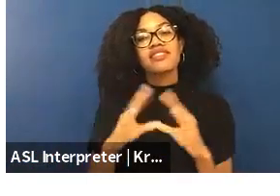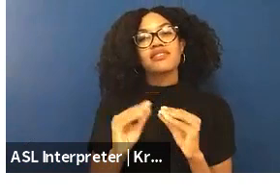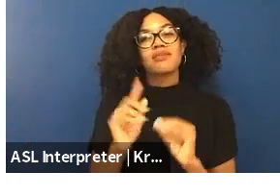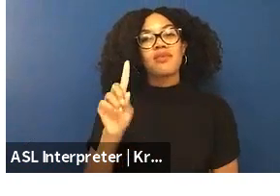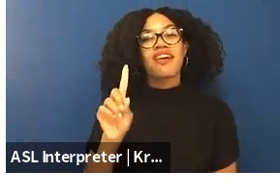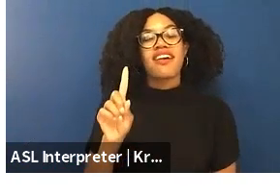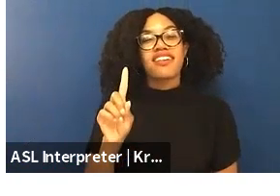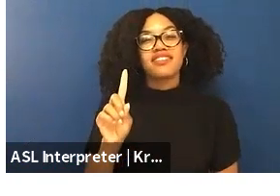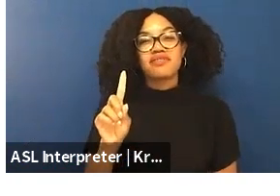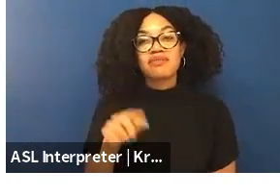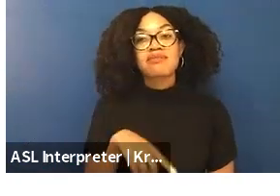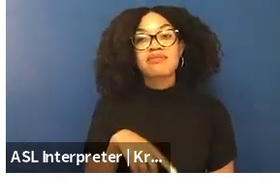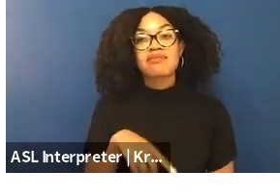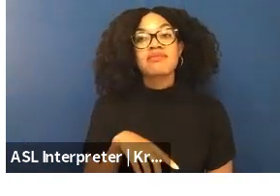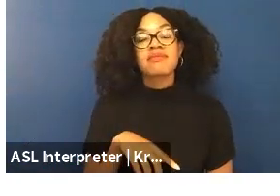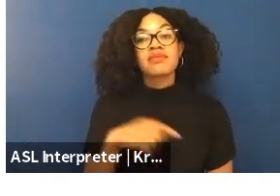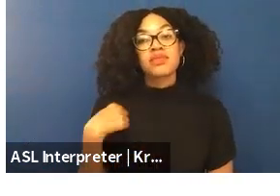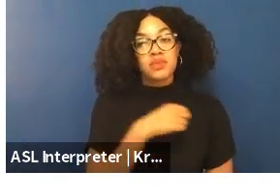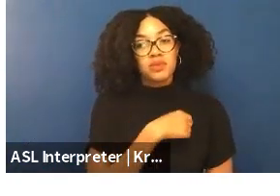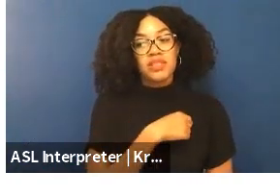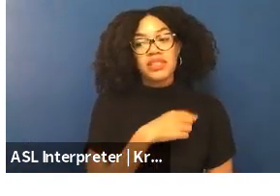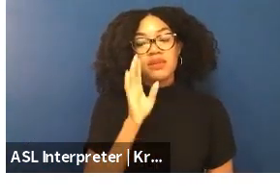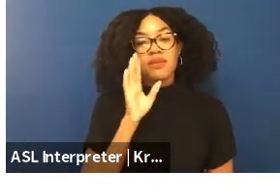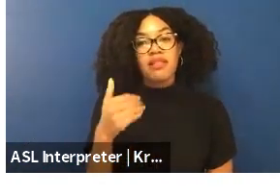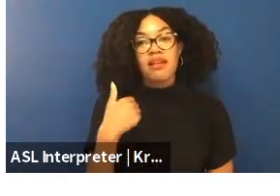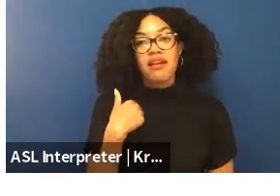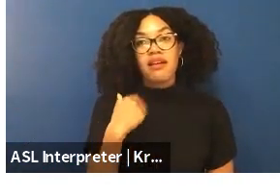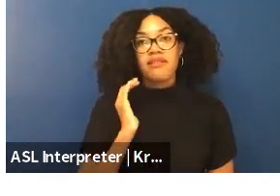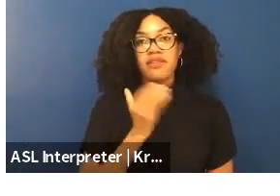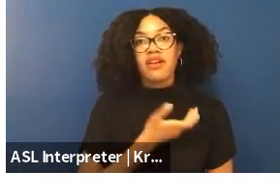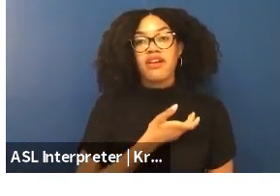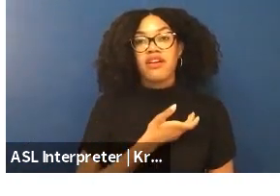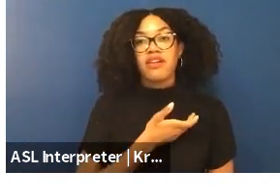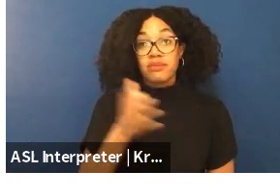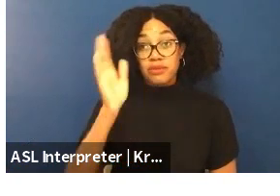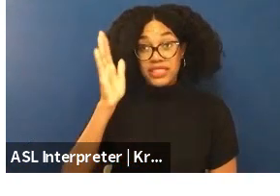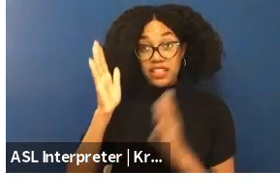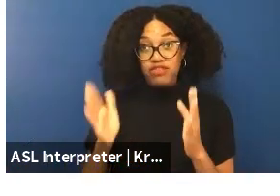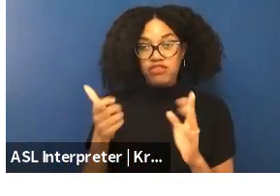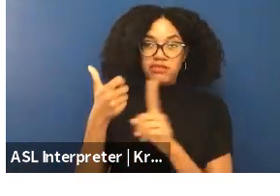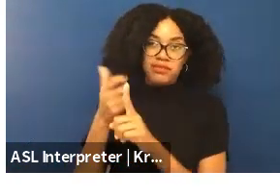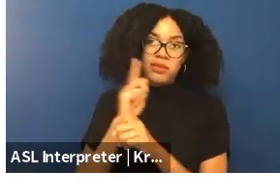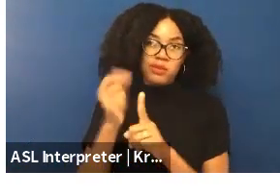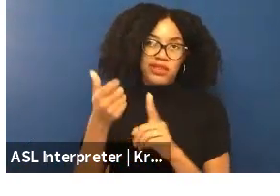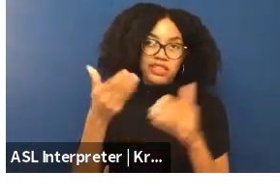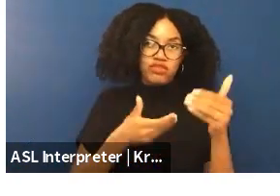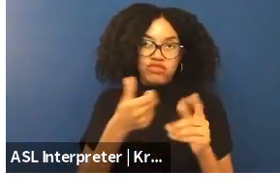And we will have our presenters introduce themselves, but we also want to encourage